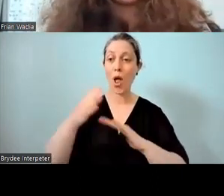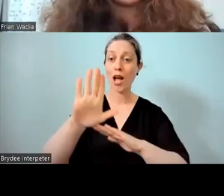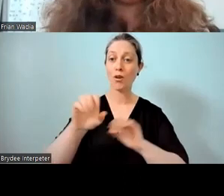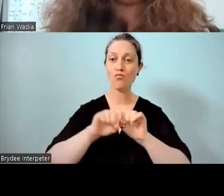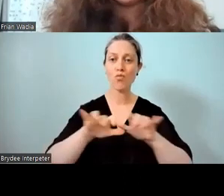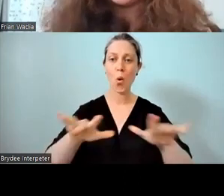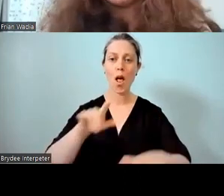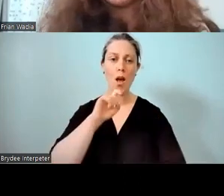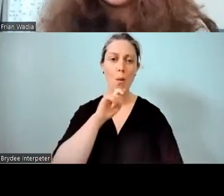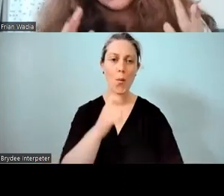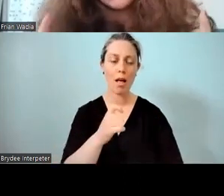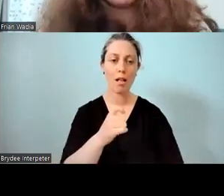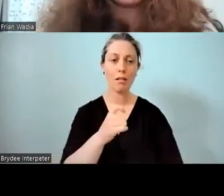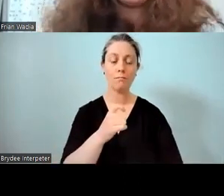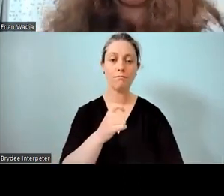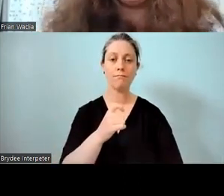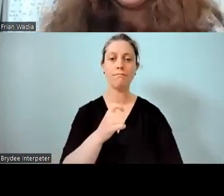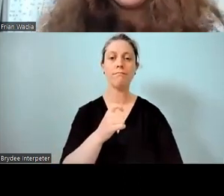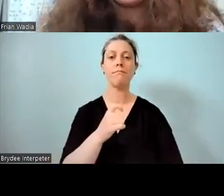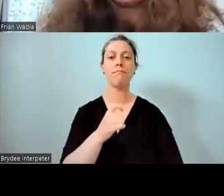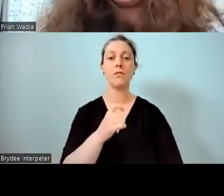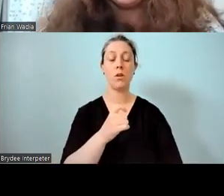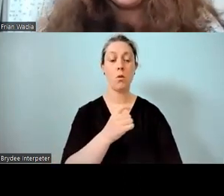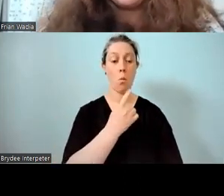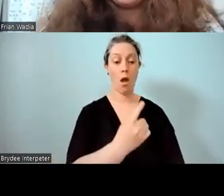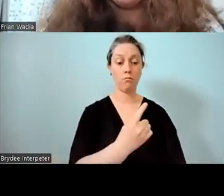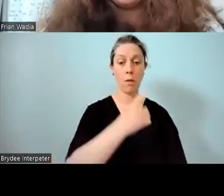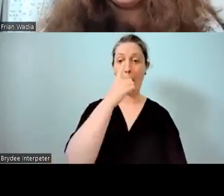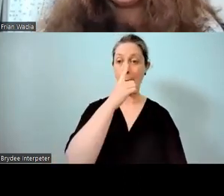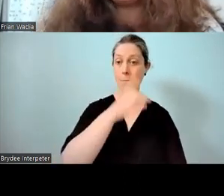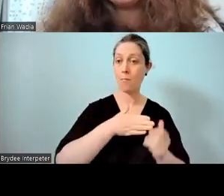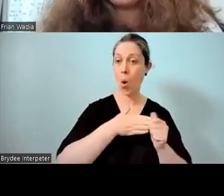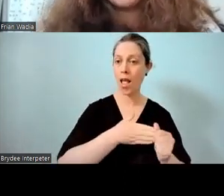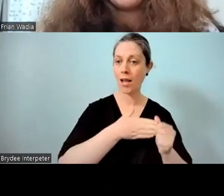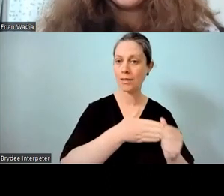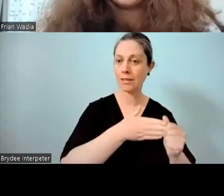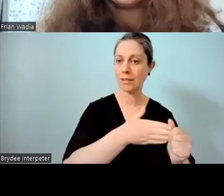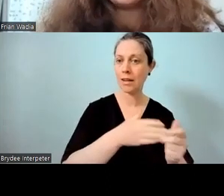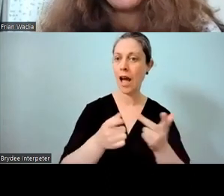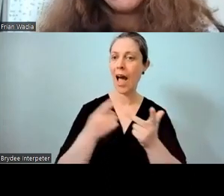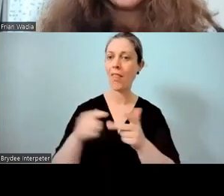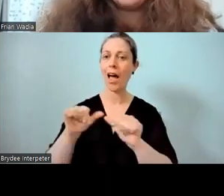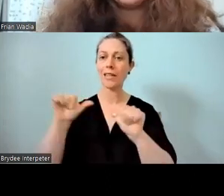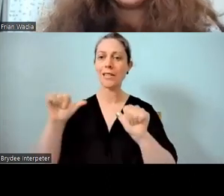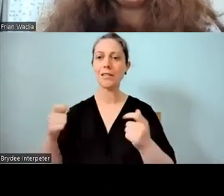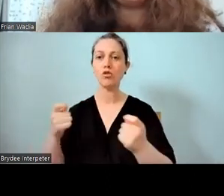So one is the EGL approach that is led by people. And then the other bit is the system transformation that the government needs to do.